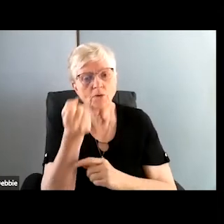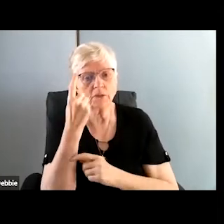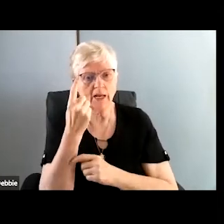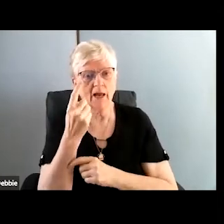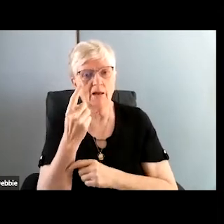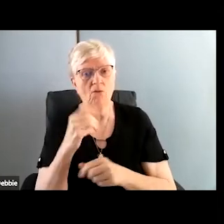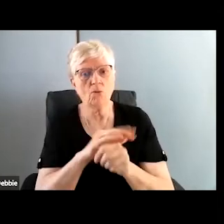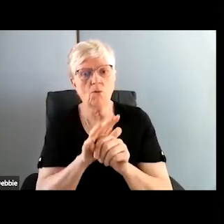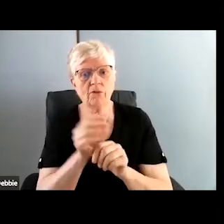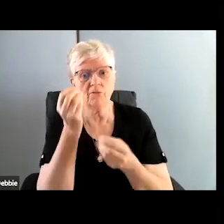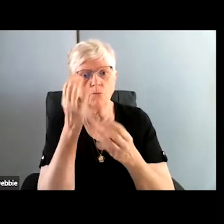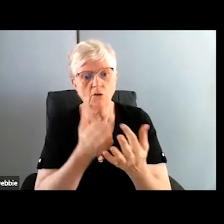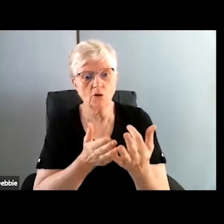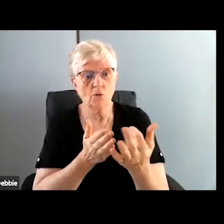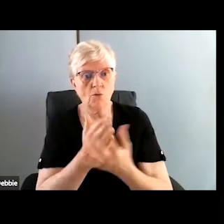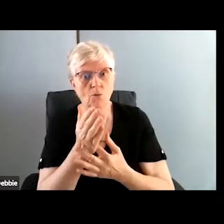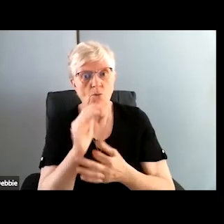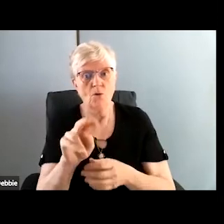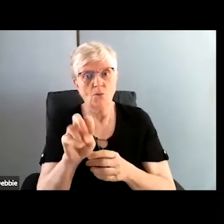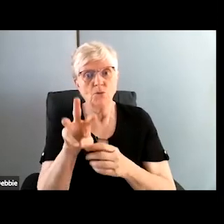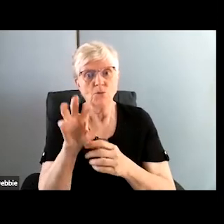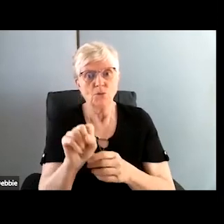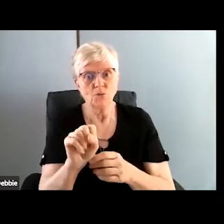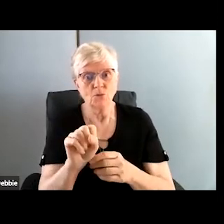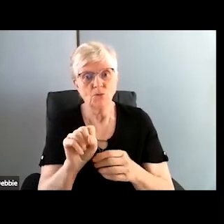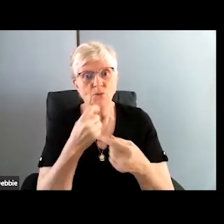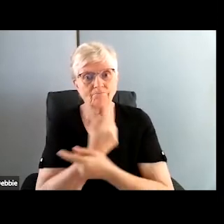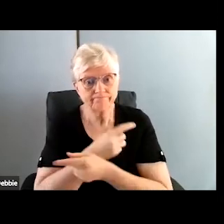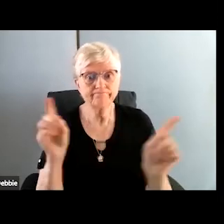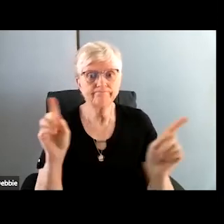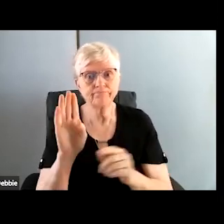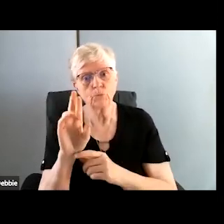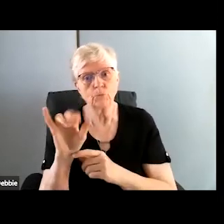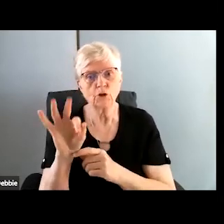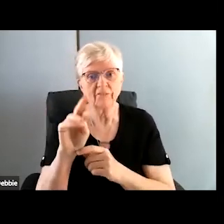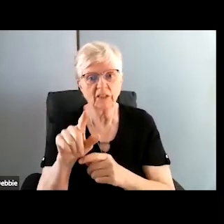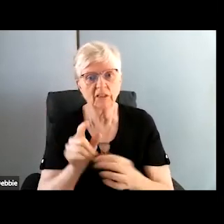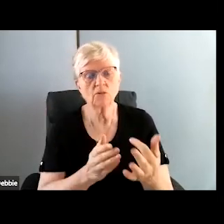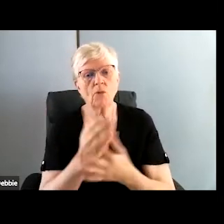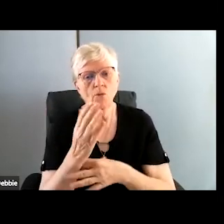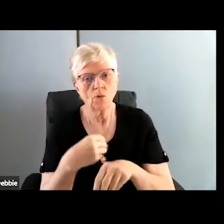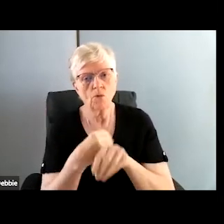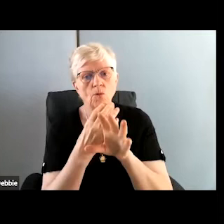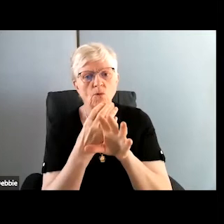NEWS BRIEFINGS BY VIDEO.